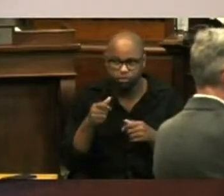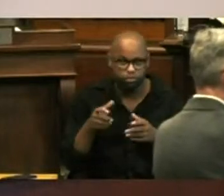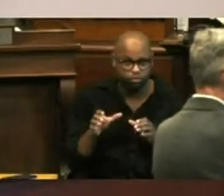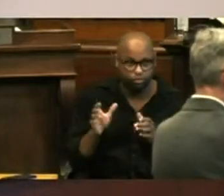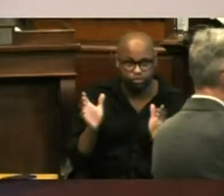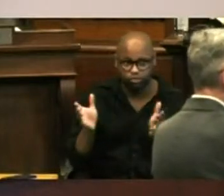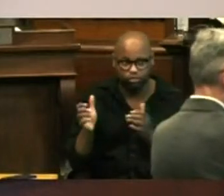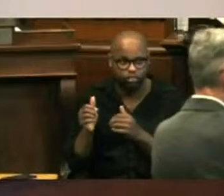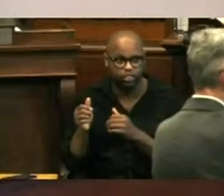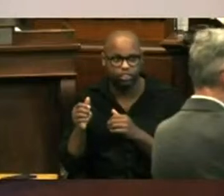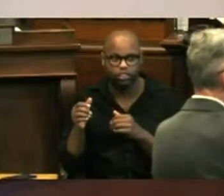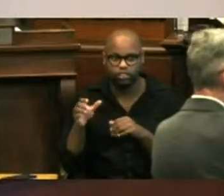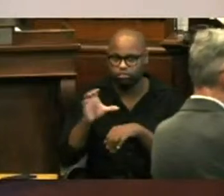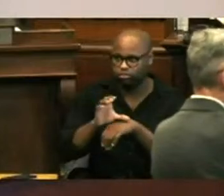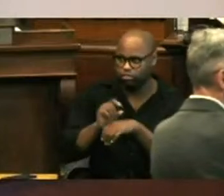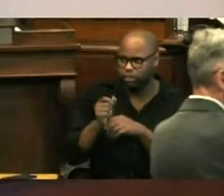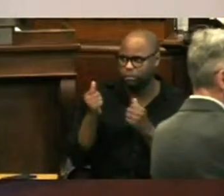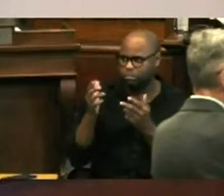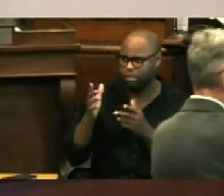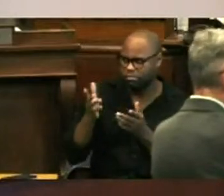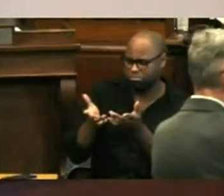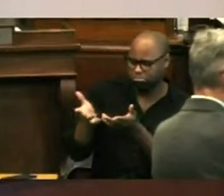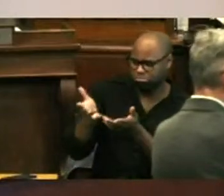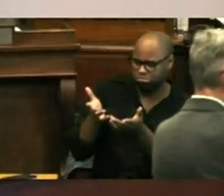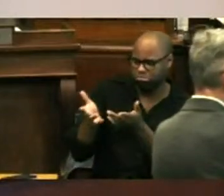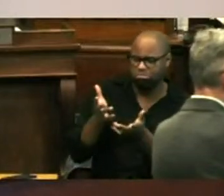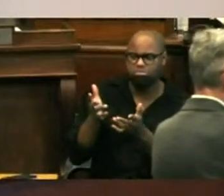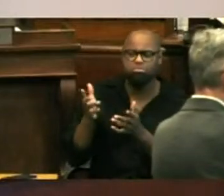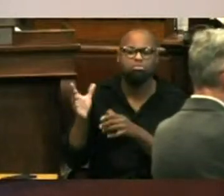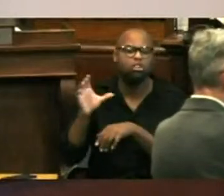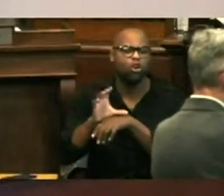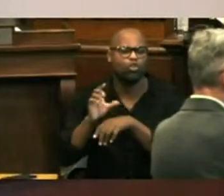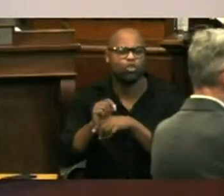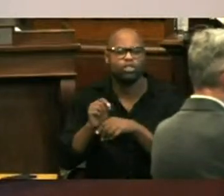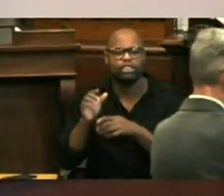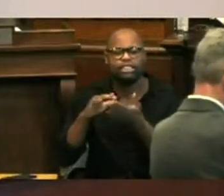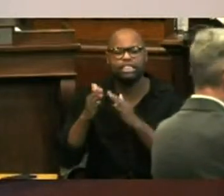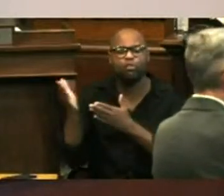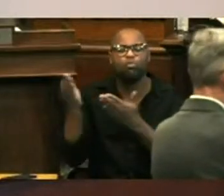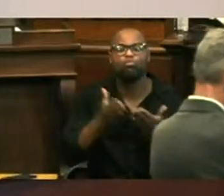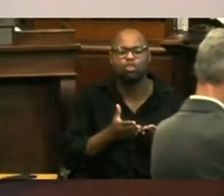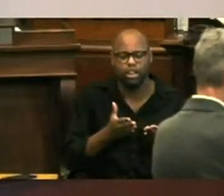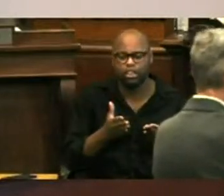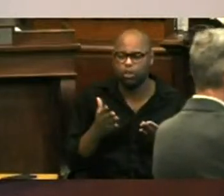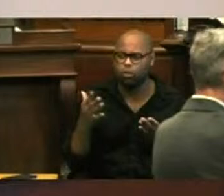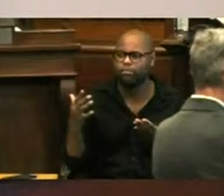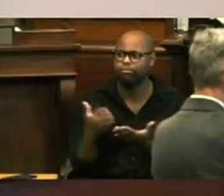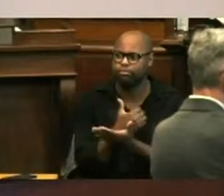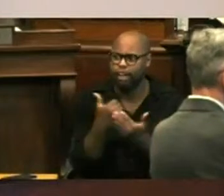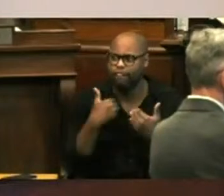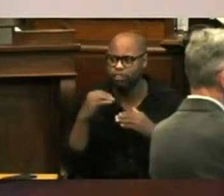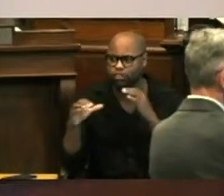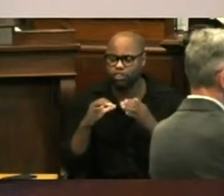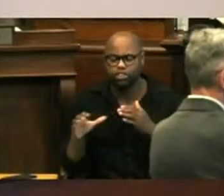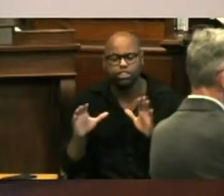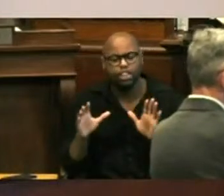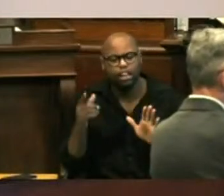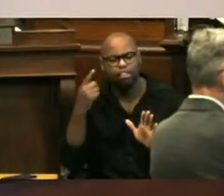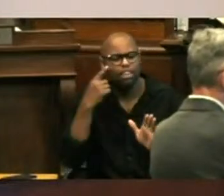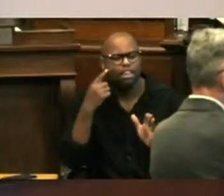when we first voted on this months ago, just to make sure that there is a chance for council to talk to the